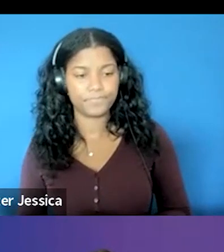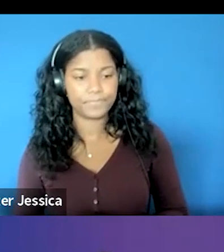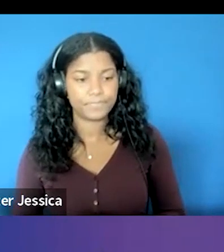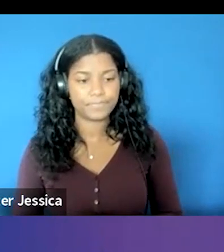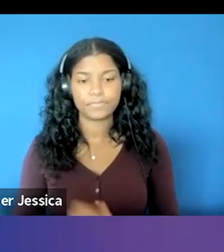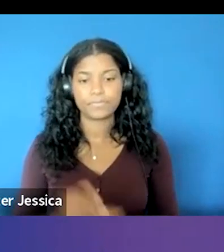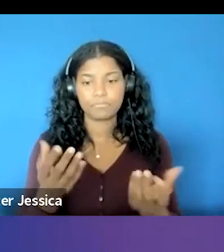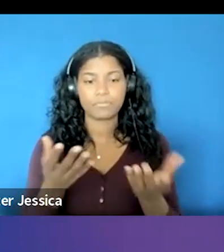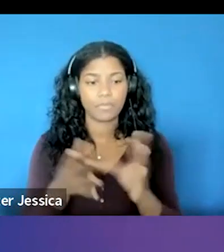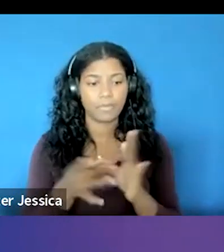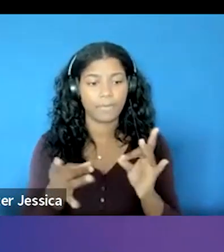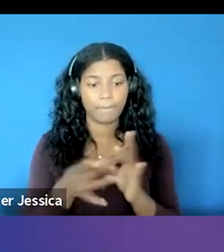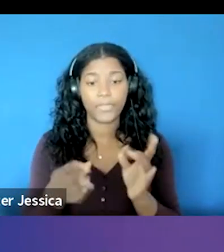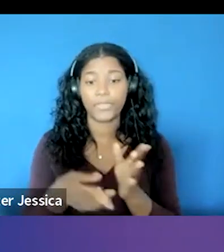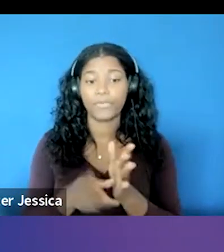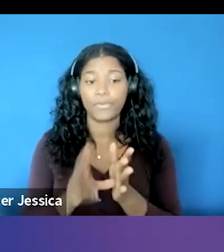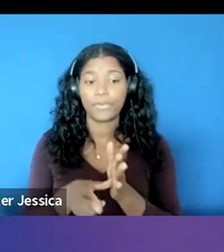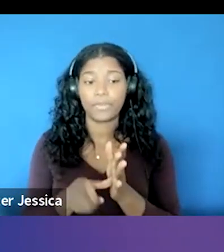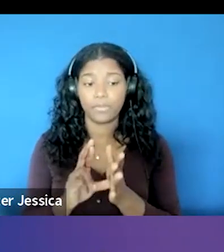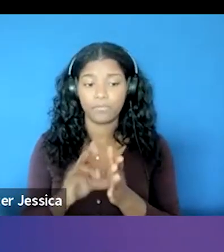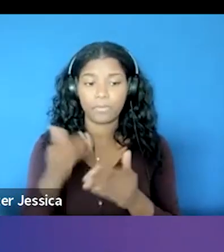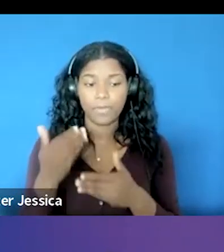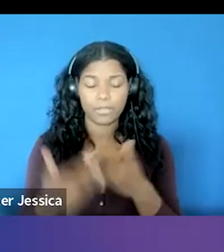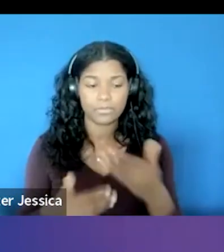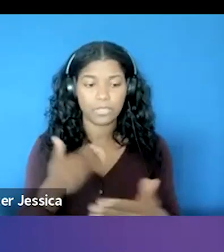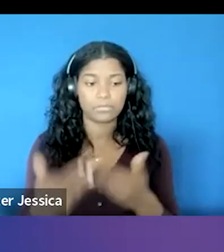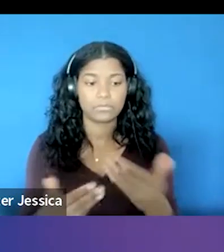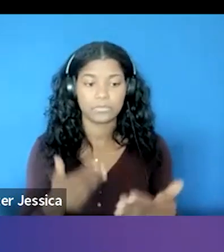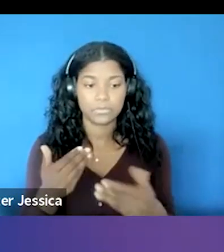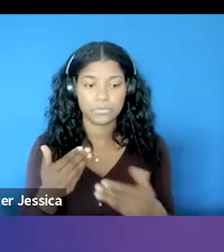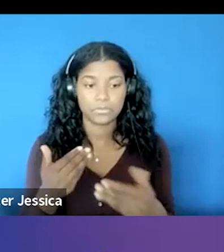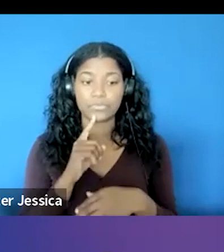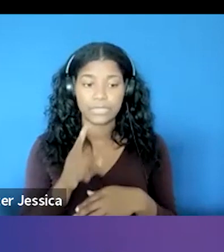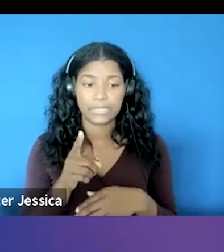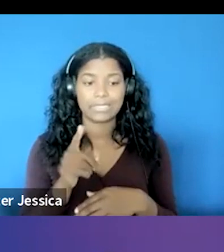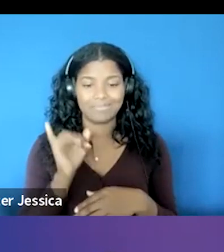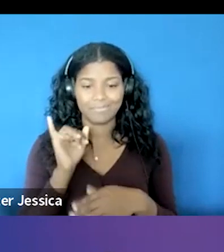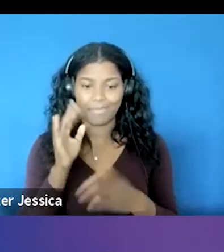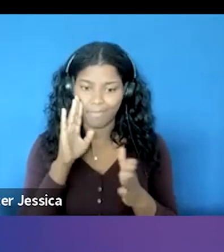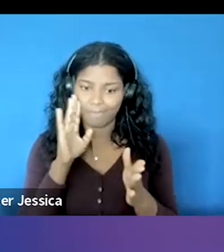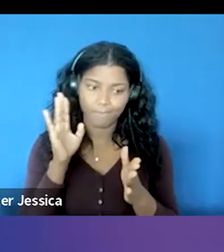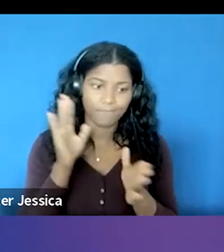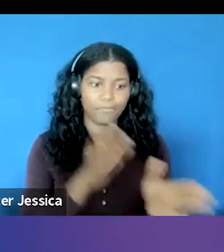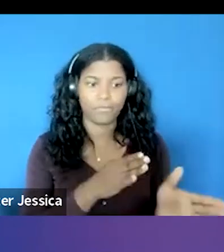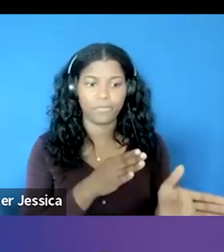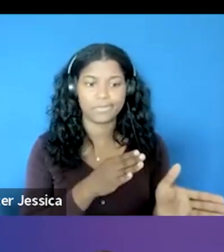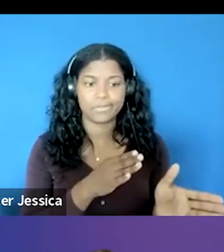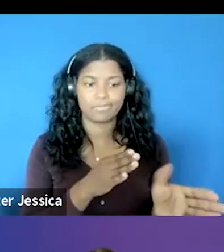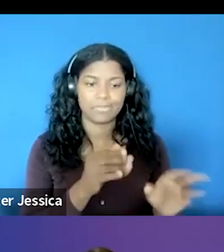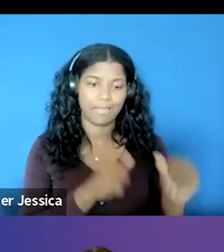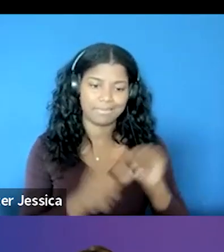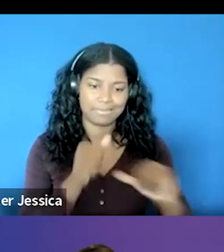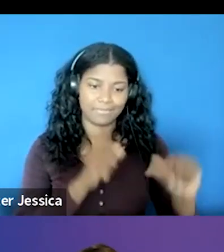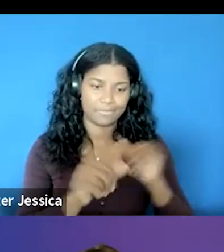Our review process pretty much exclusively engages with scientific expertise